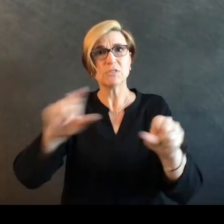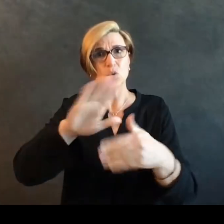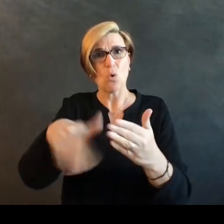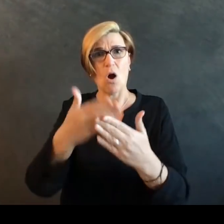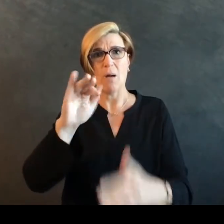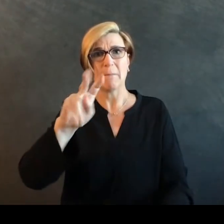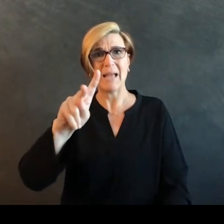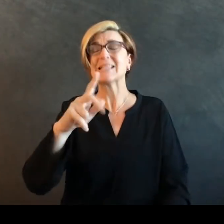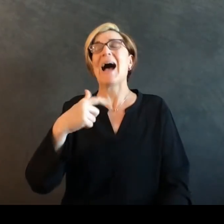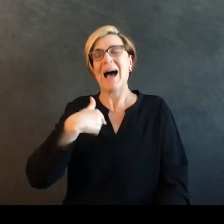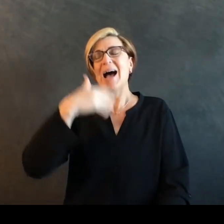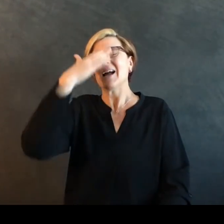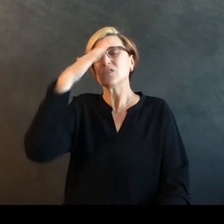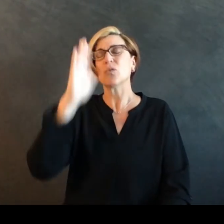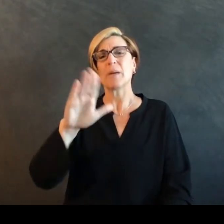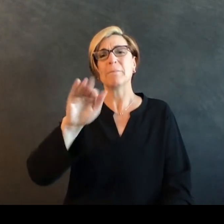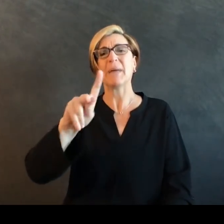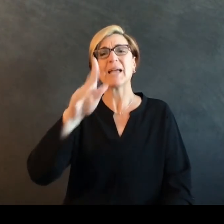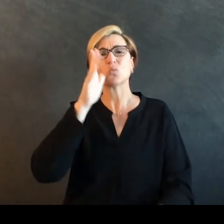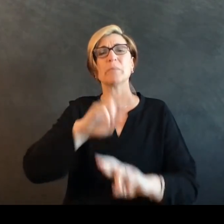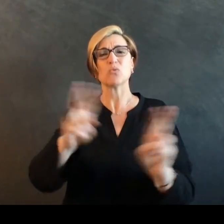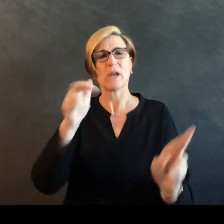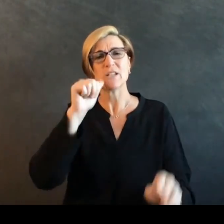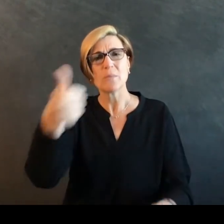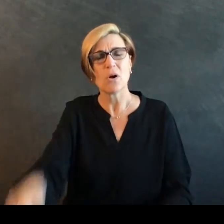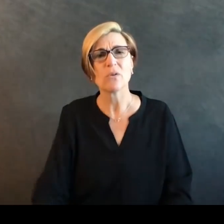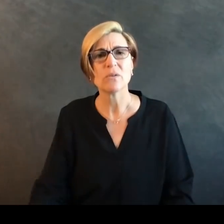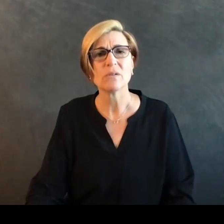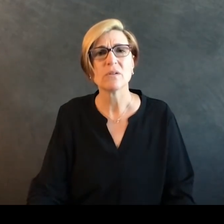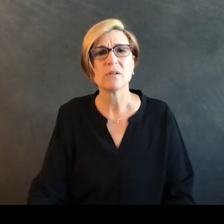process starting tomorrow now again it's going to take a little bit of time but